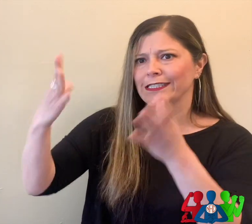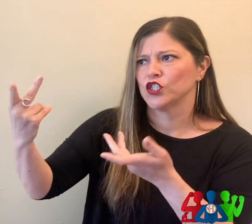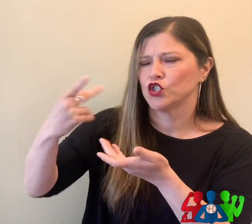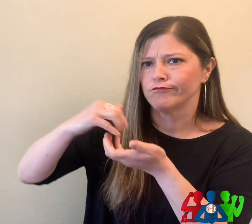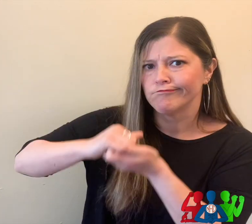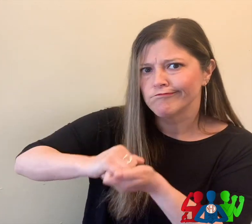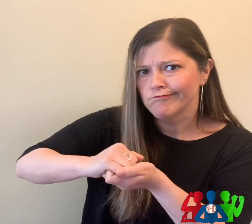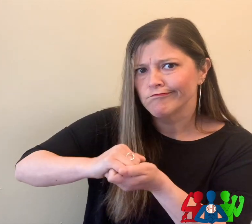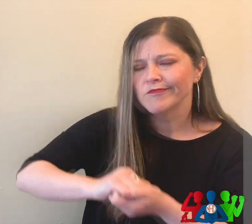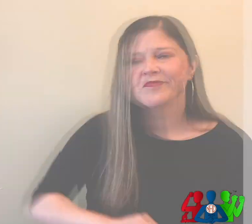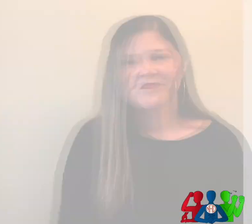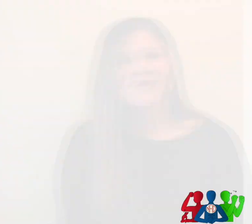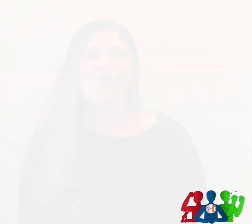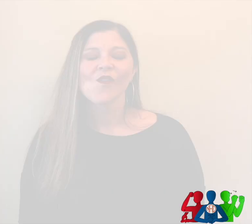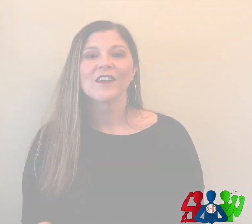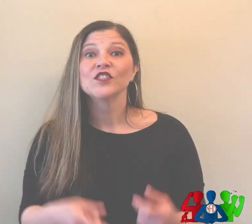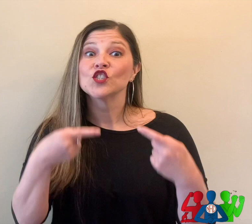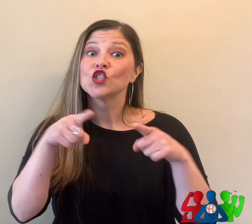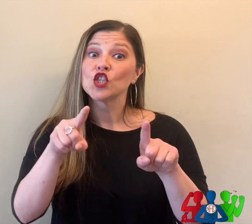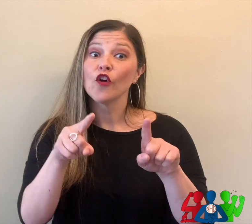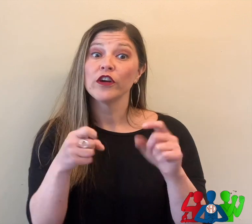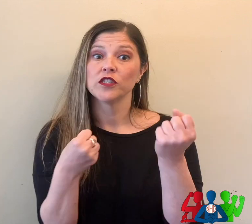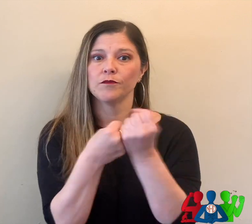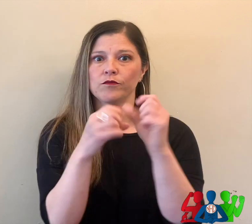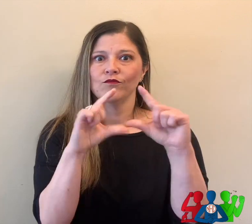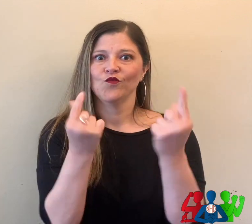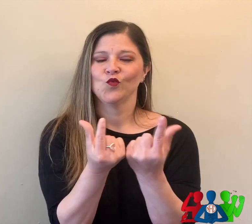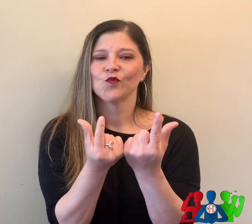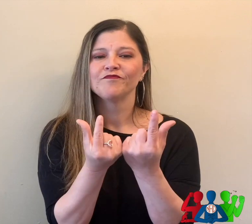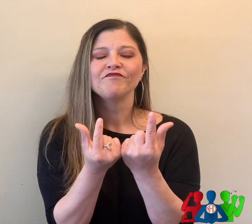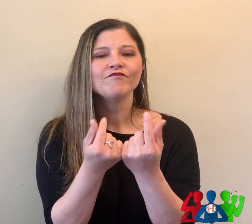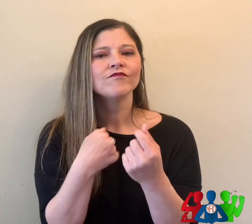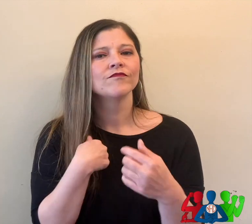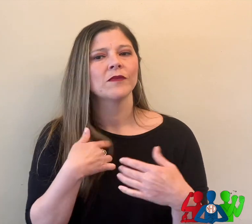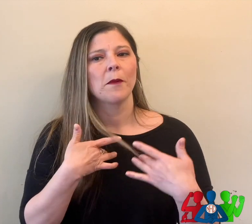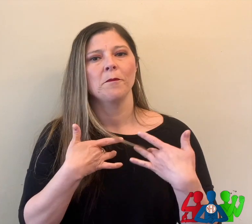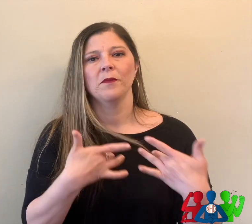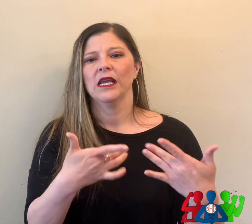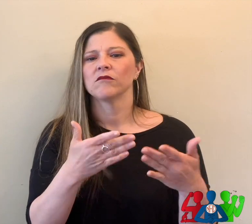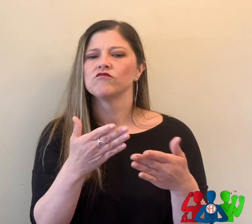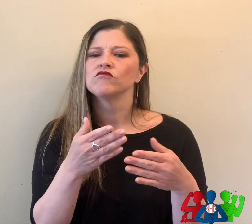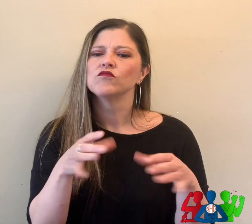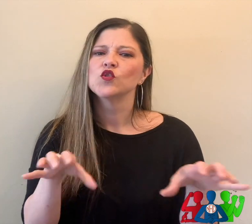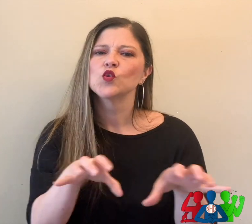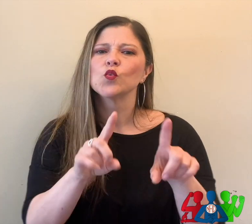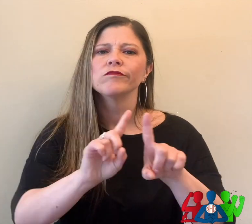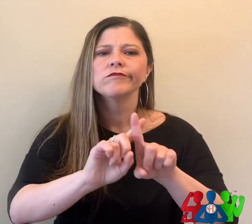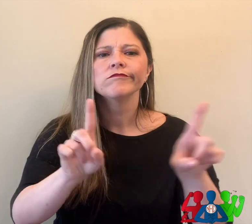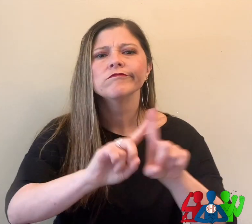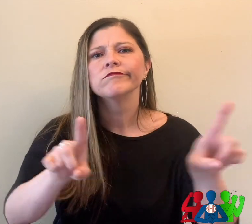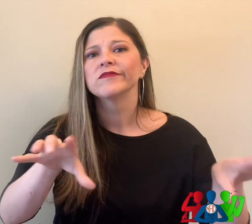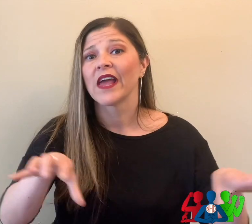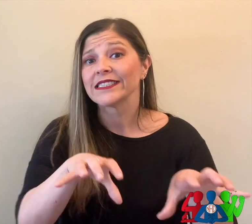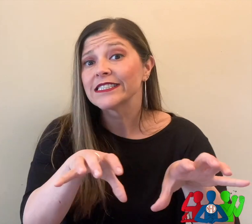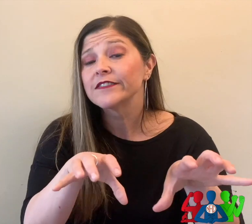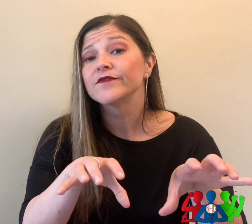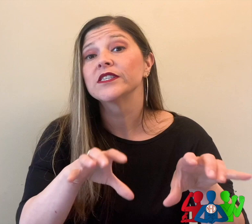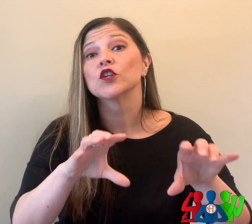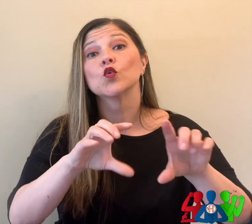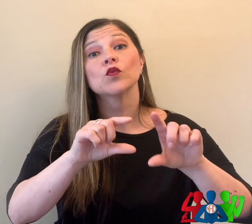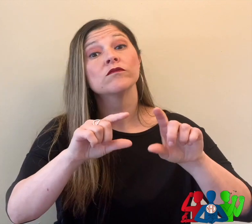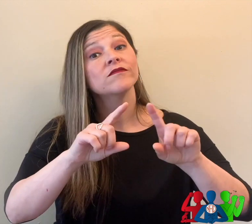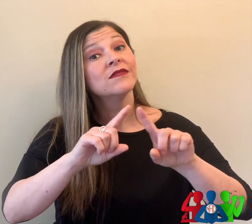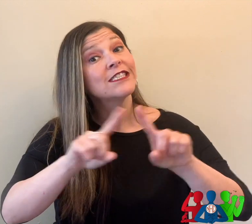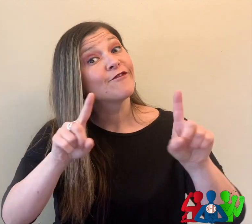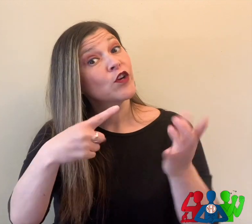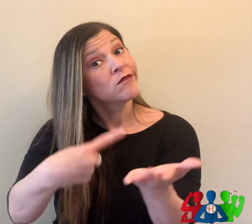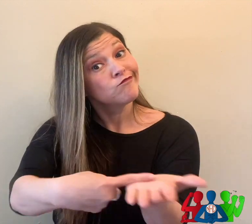by observing those it helped me decide what types of group discussions would be best.